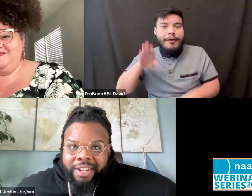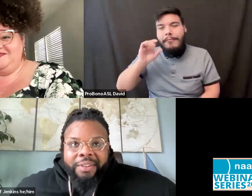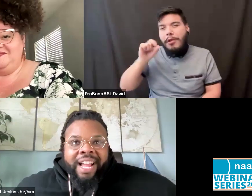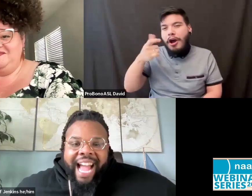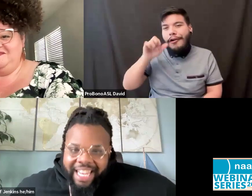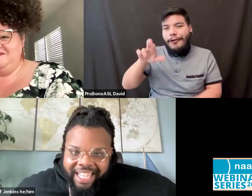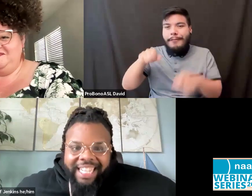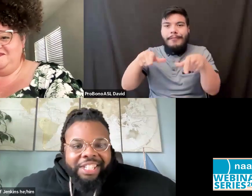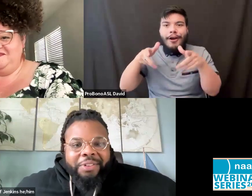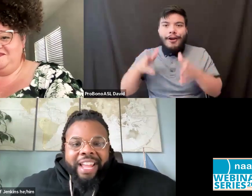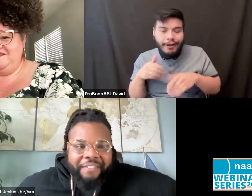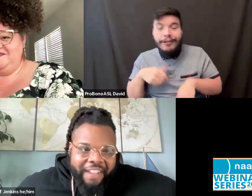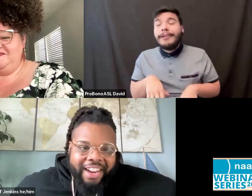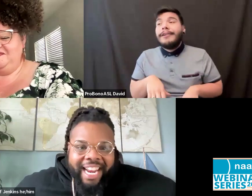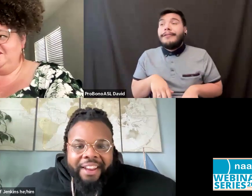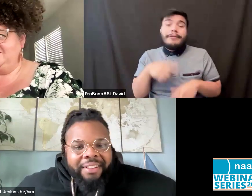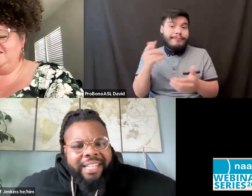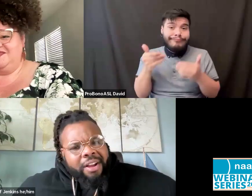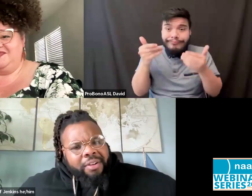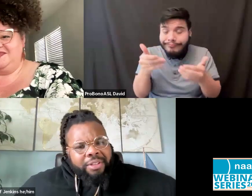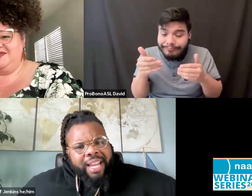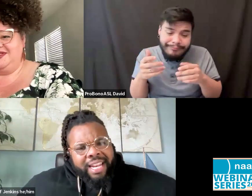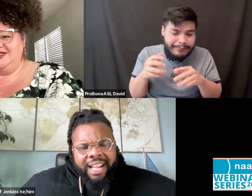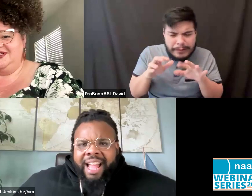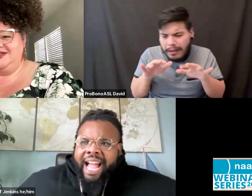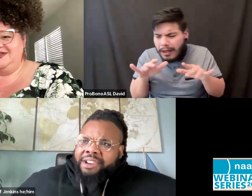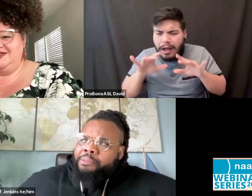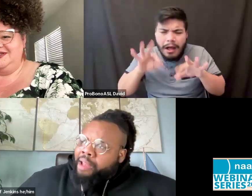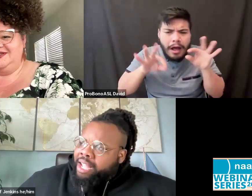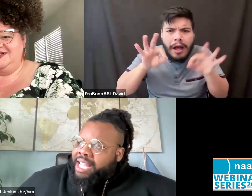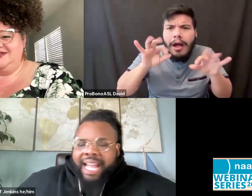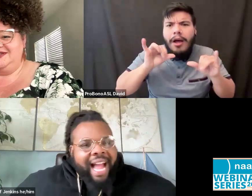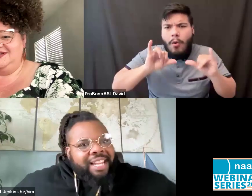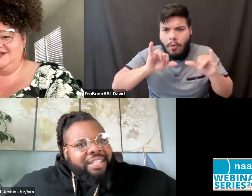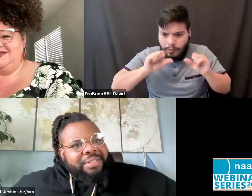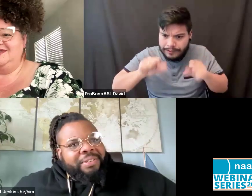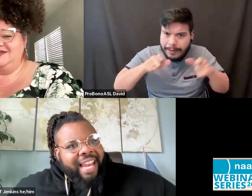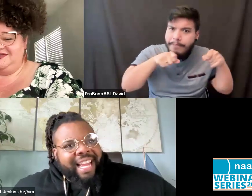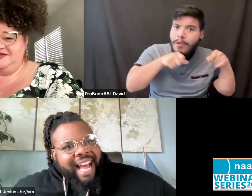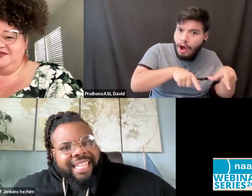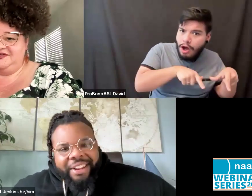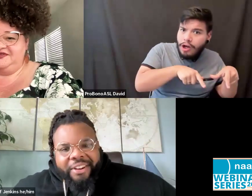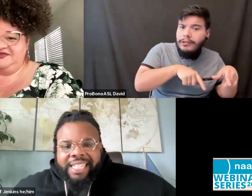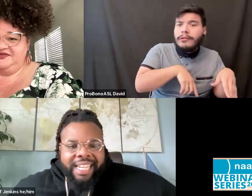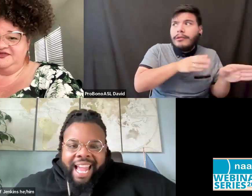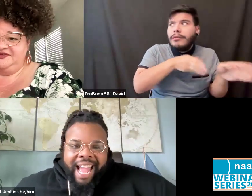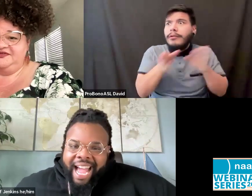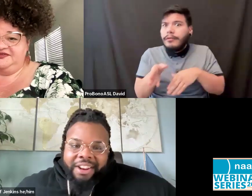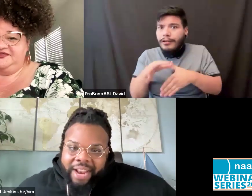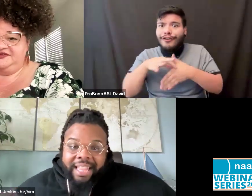So I looked into it, I figured it out. I was like, so I could I could do blogging. I could do like, content creation. I didn't know, like